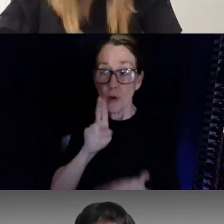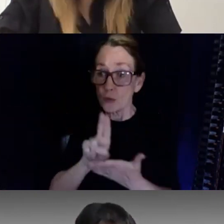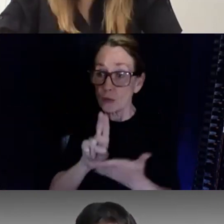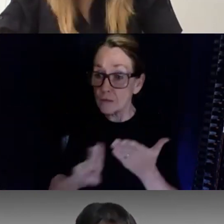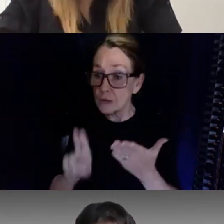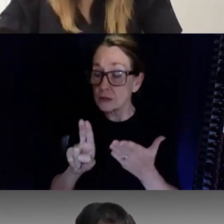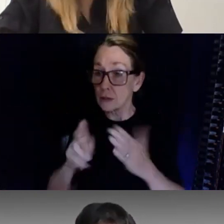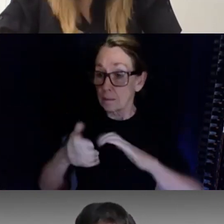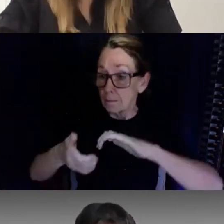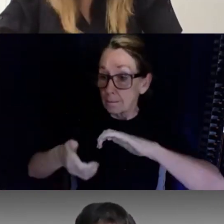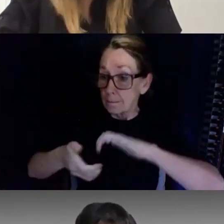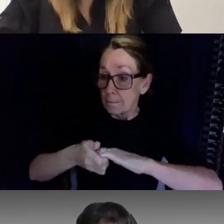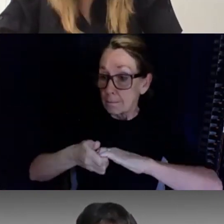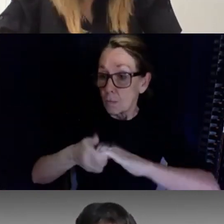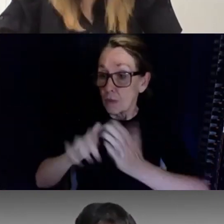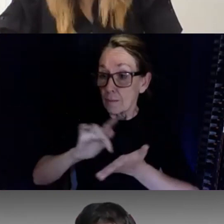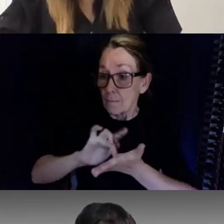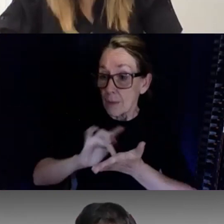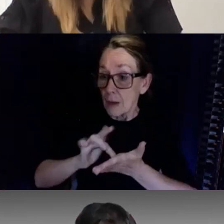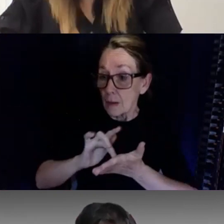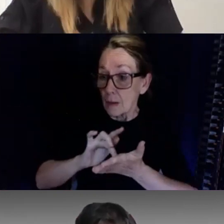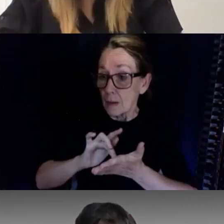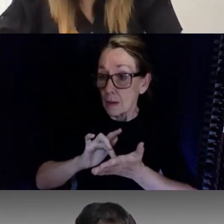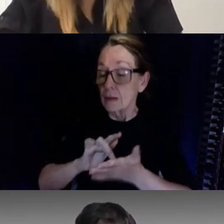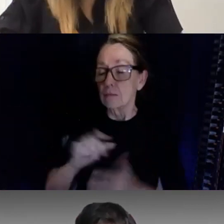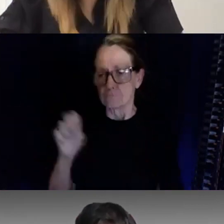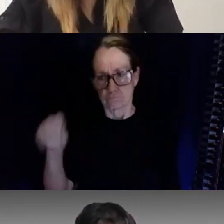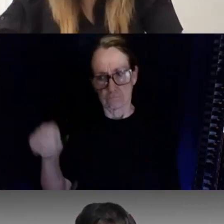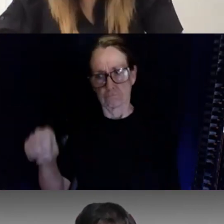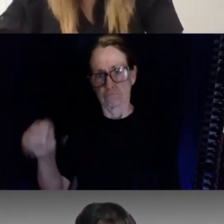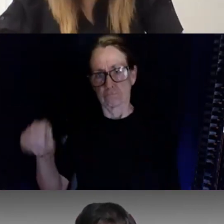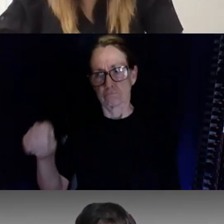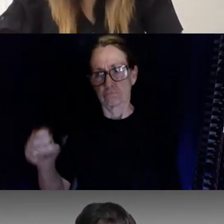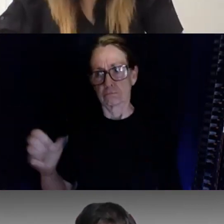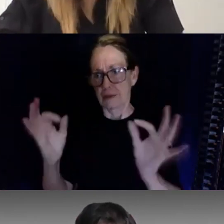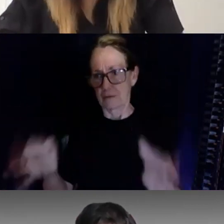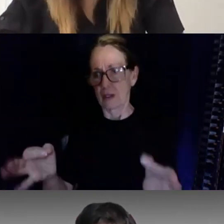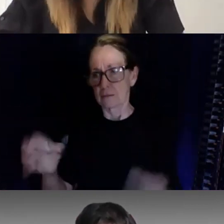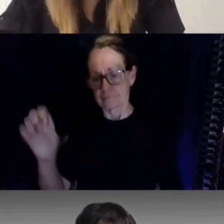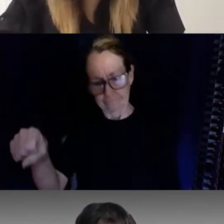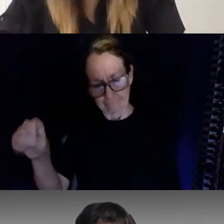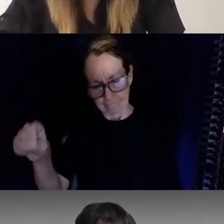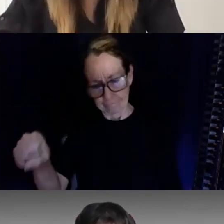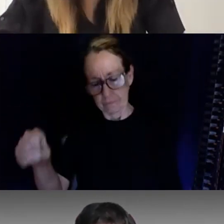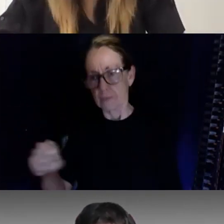WHAT ABOUT -- I MIGHT BE THINKING TOO MUCH AND YOU CAN STOP ME. YEAH. WHAT ABOUT -- I MIGHT BE THINKING TOO MUCH AND YOU CAN STOP ME. WHAT ABOUT BROWN UNIVERSITY AND THEIR PARTNERSHIP WITH ALL OF THE MEDICAL --